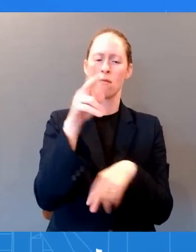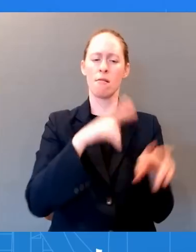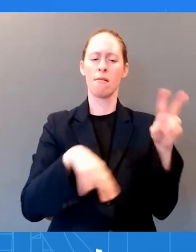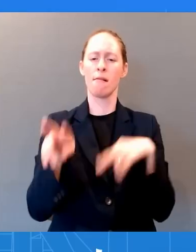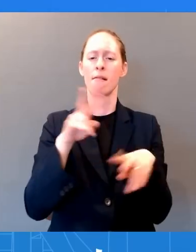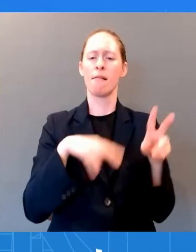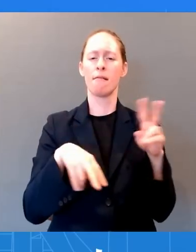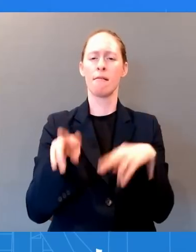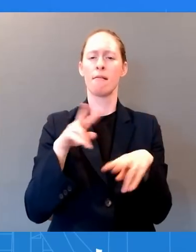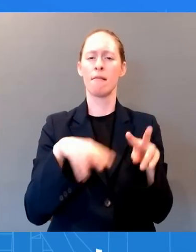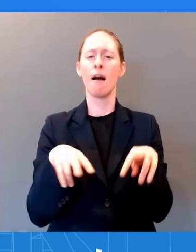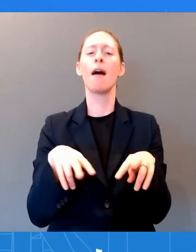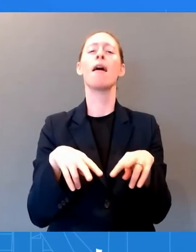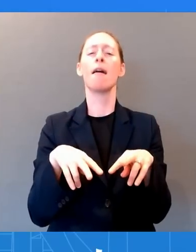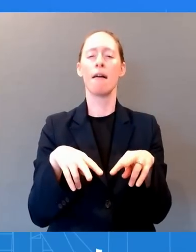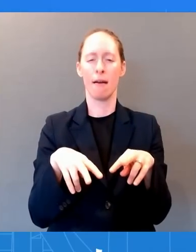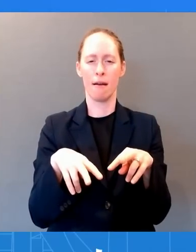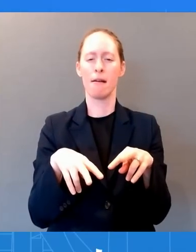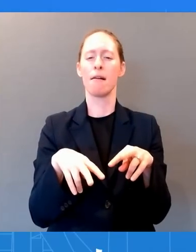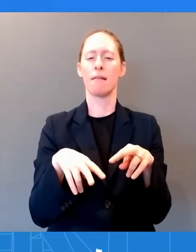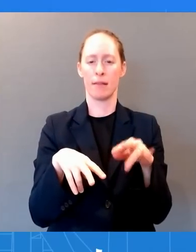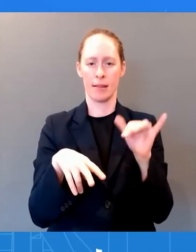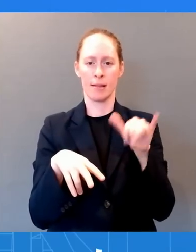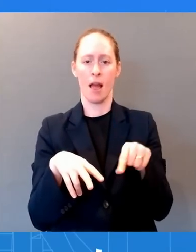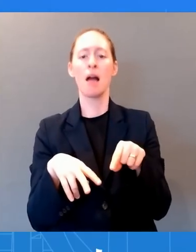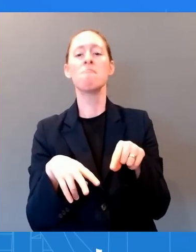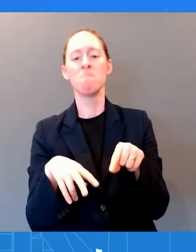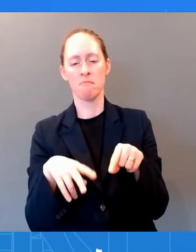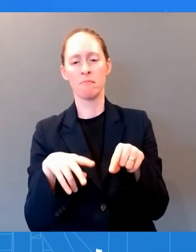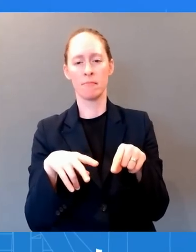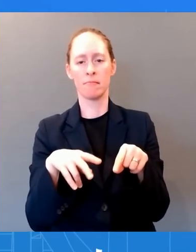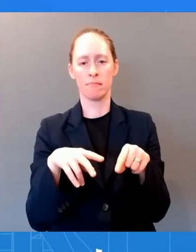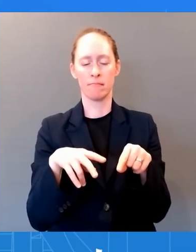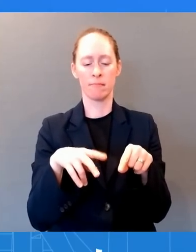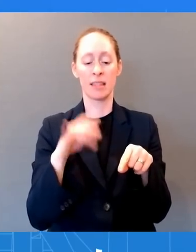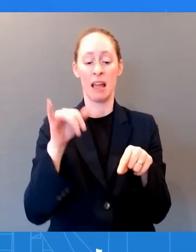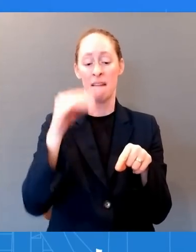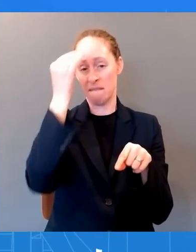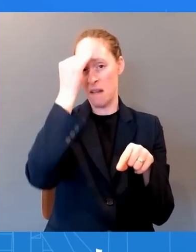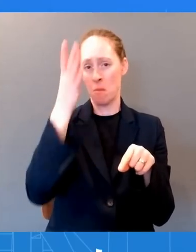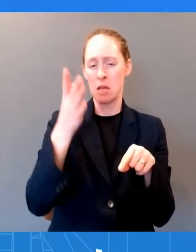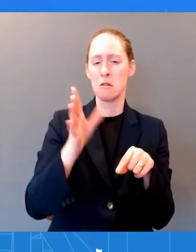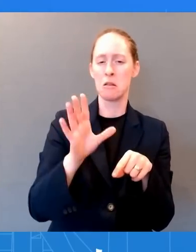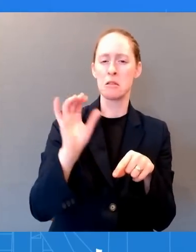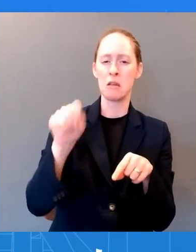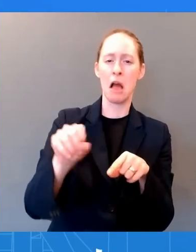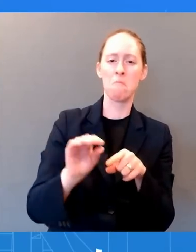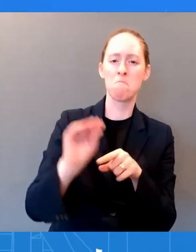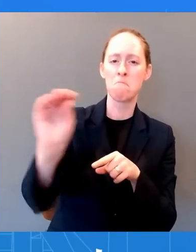the letter from the National Archivist and the search are completely different. We've been very clear about that. They're not the same.